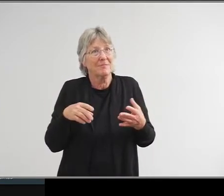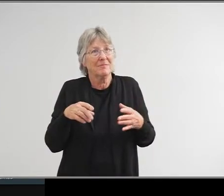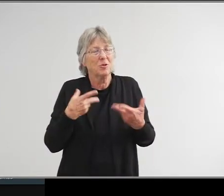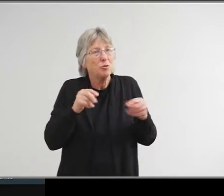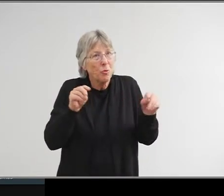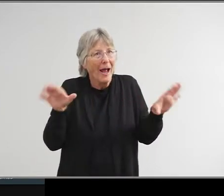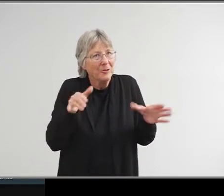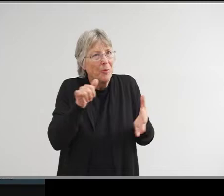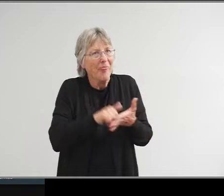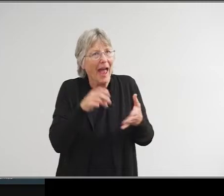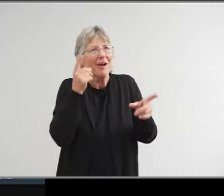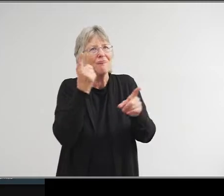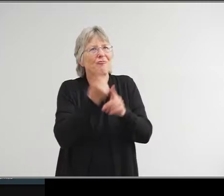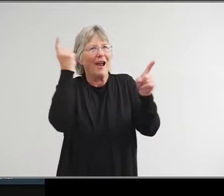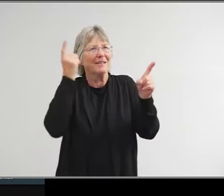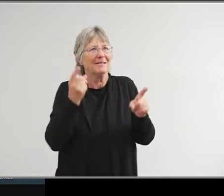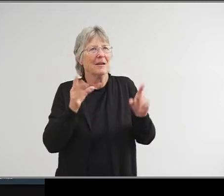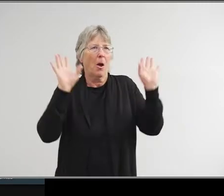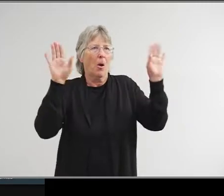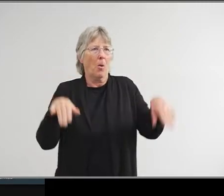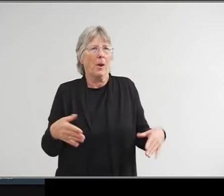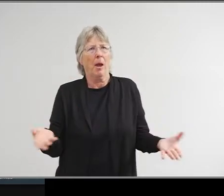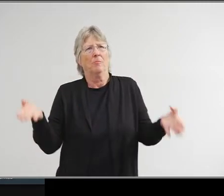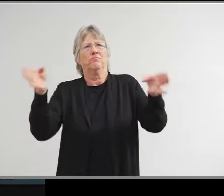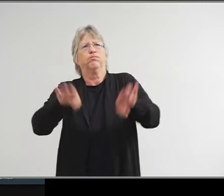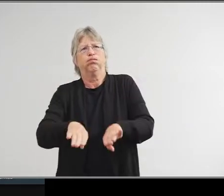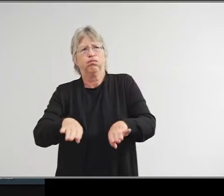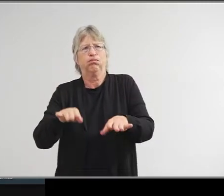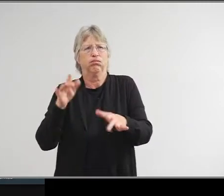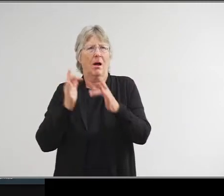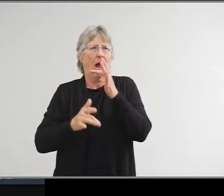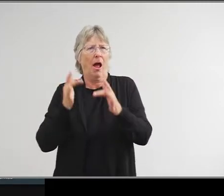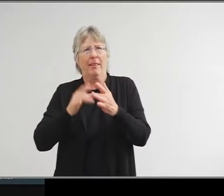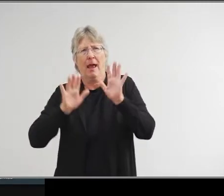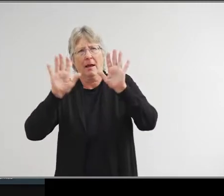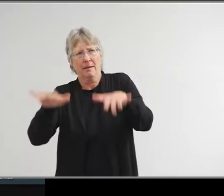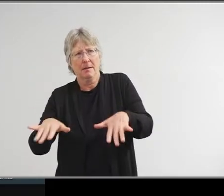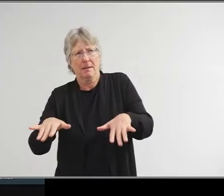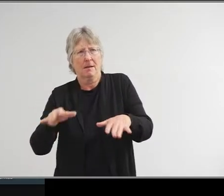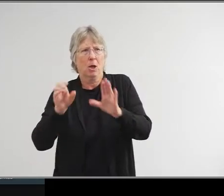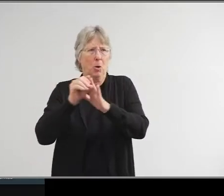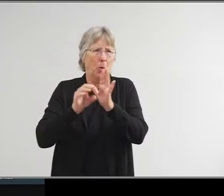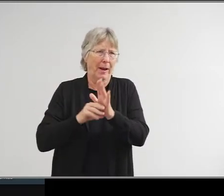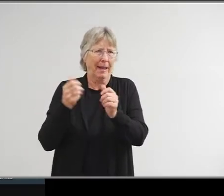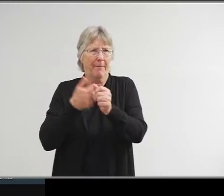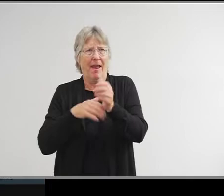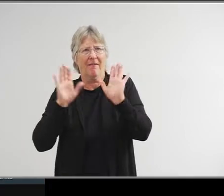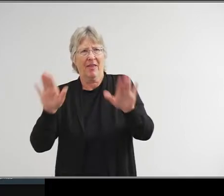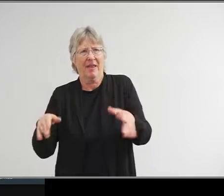So it's not just like, okay let's just shut down the online platform and curriculum and instruction that's going on.